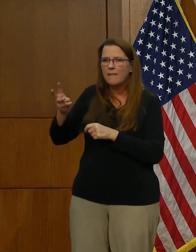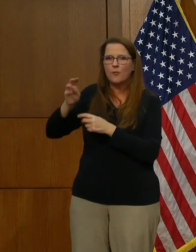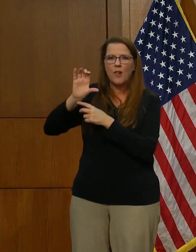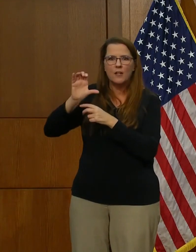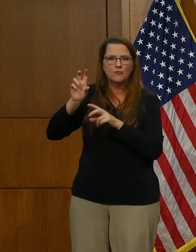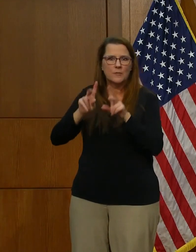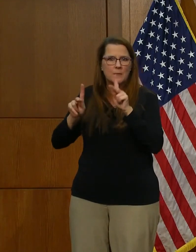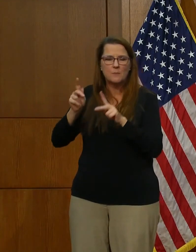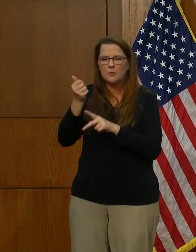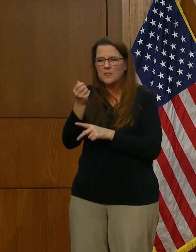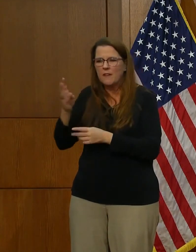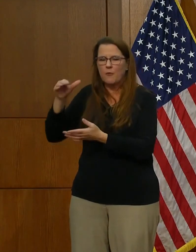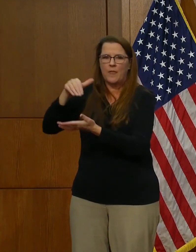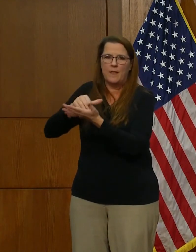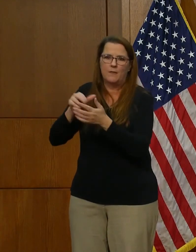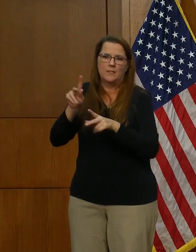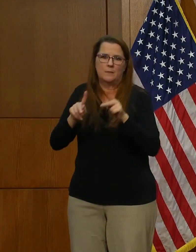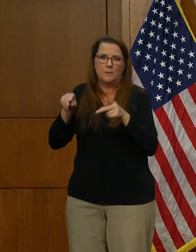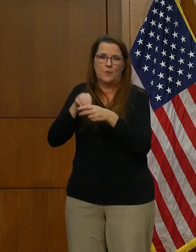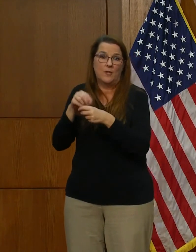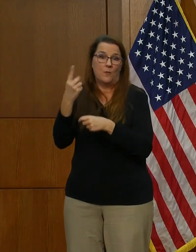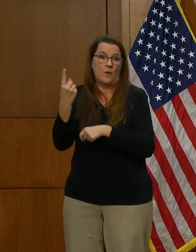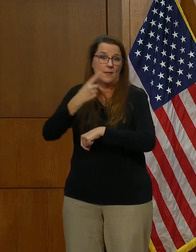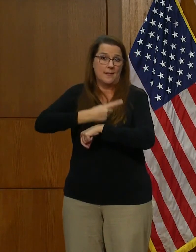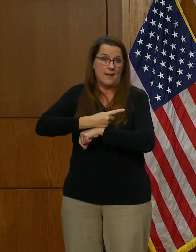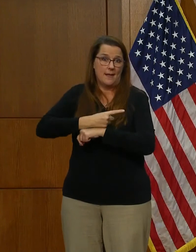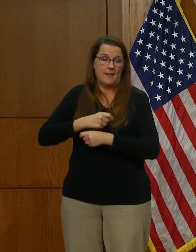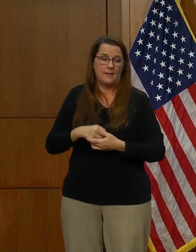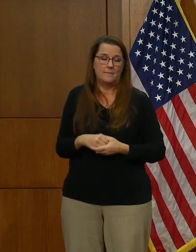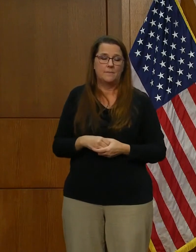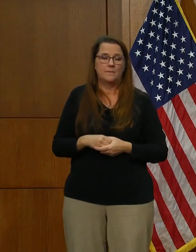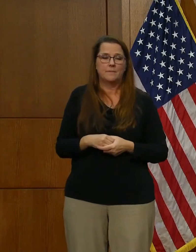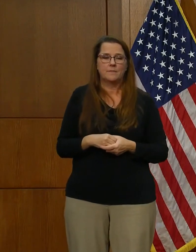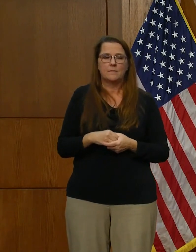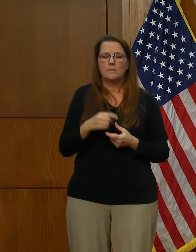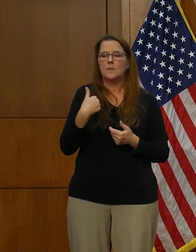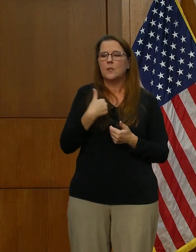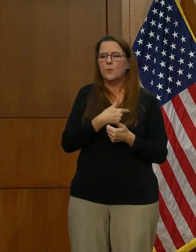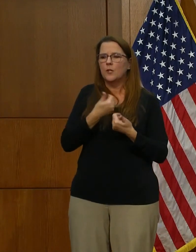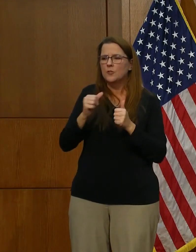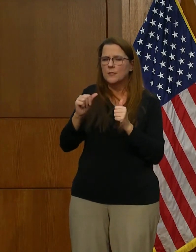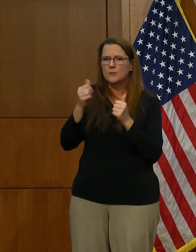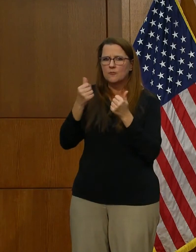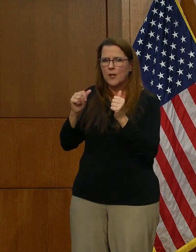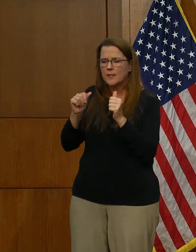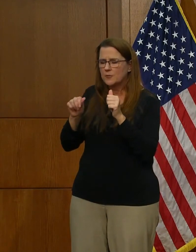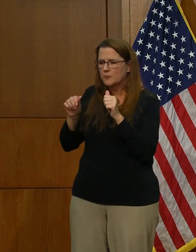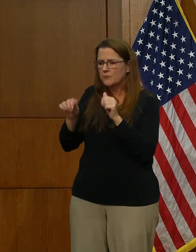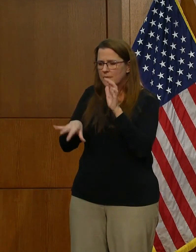ANYWHERE FROM SEVERAL 100 TO